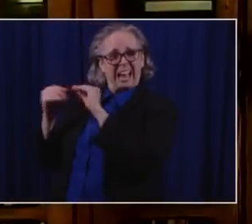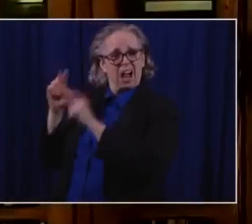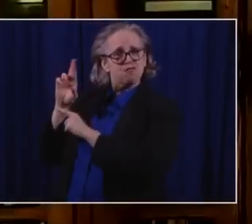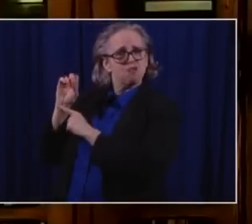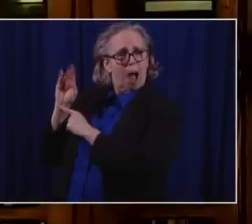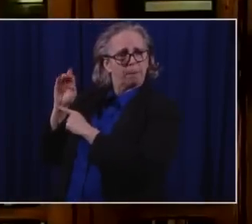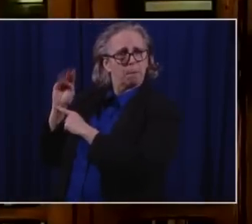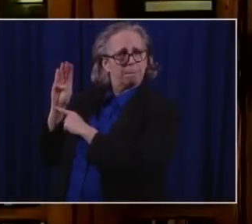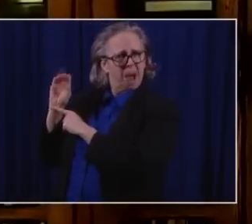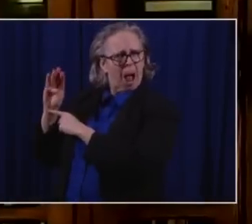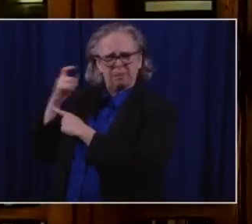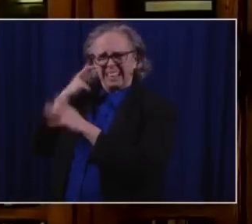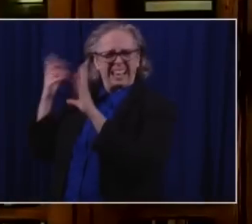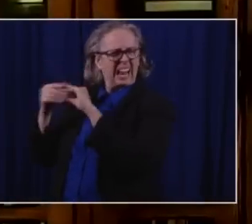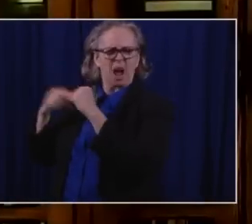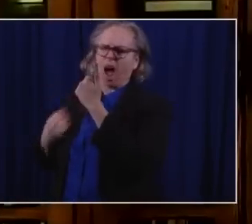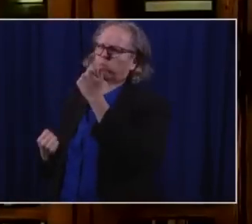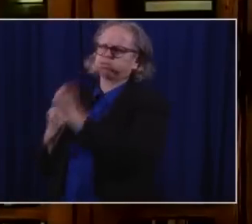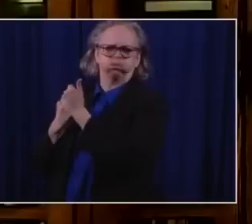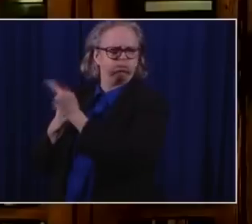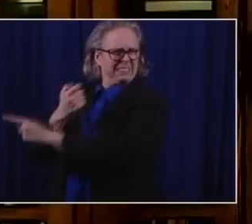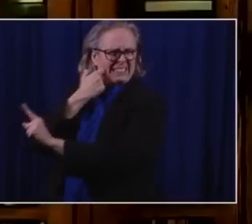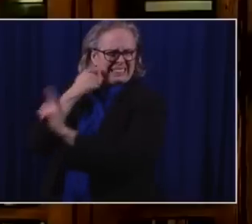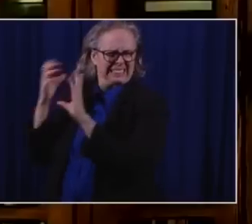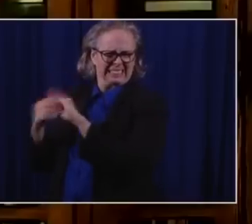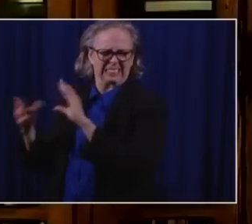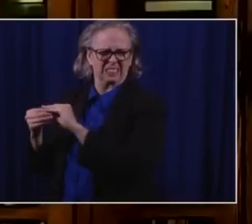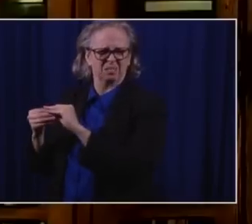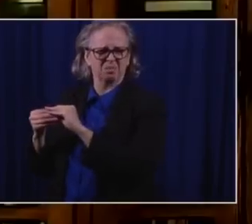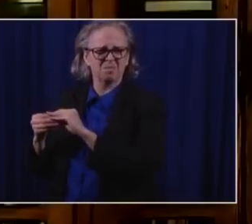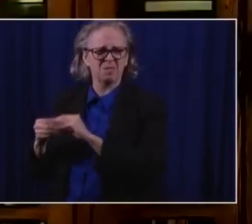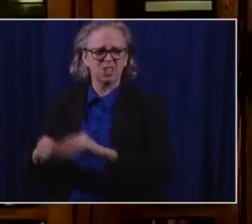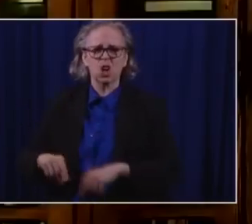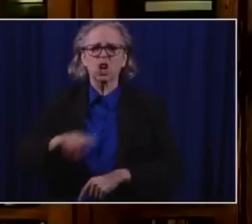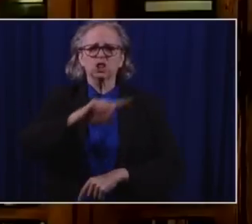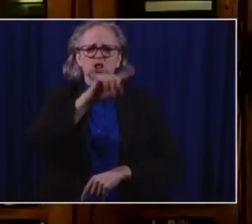Thank you for that to you to be here and I would echo